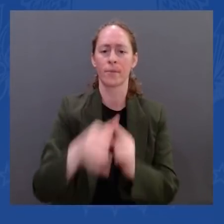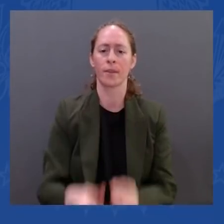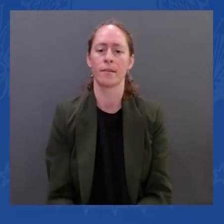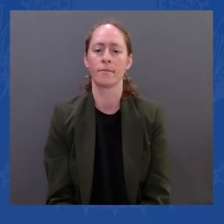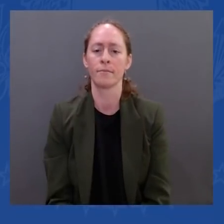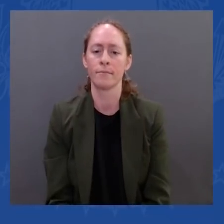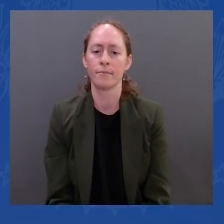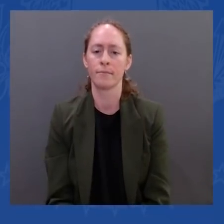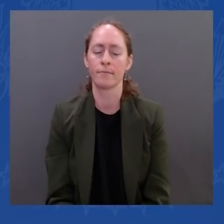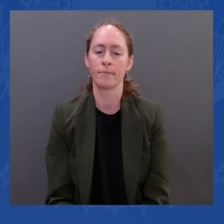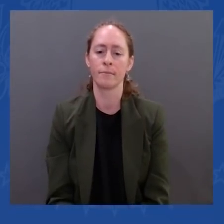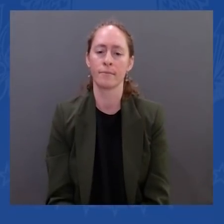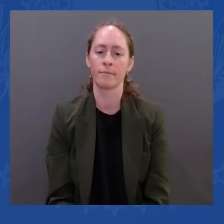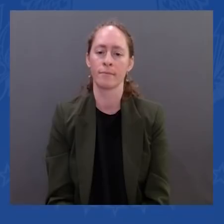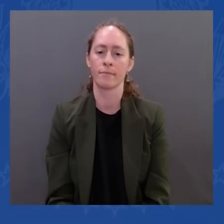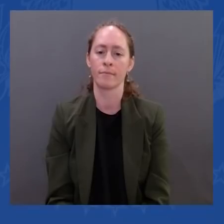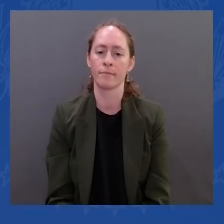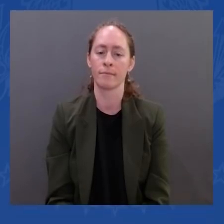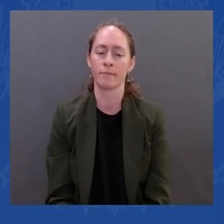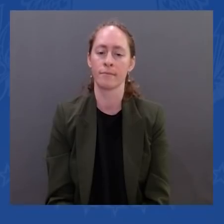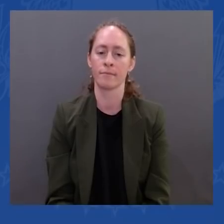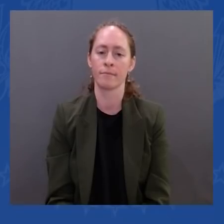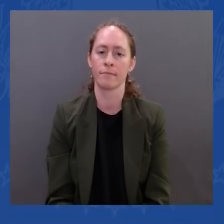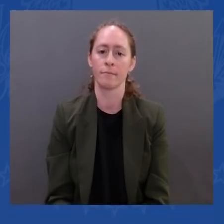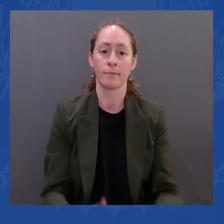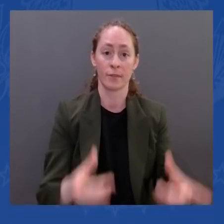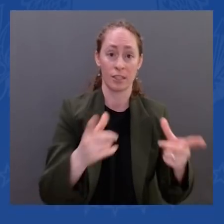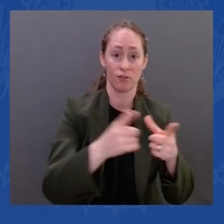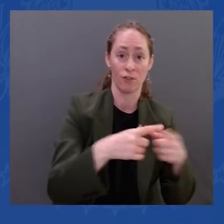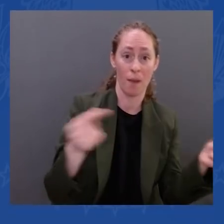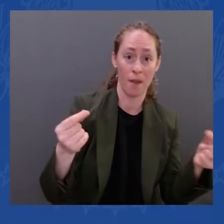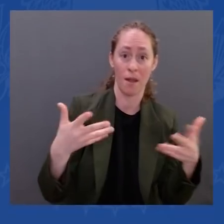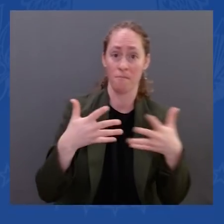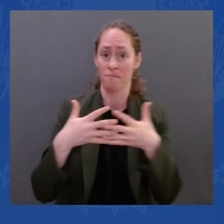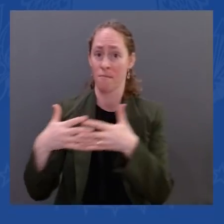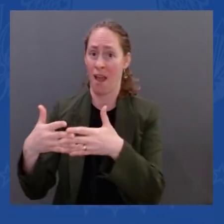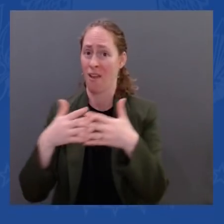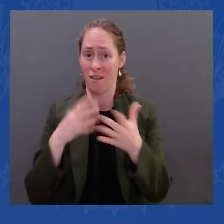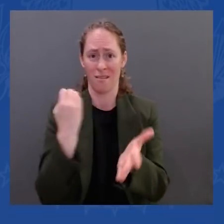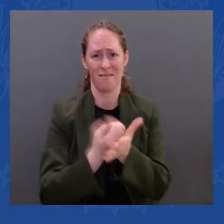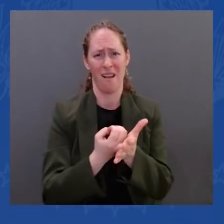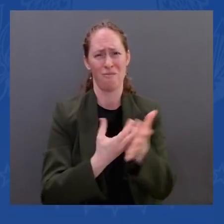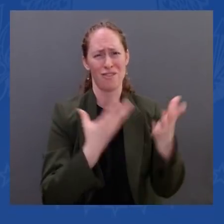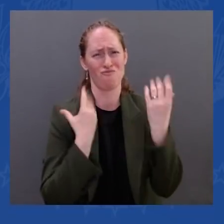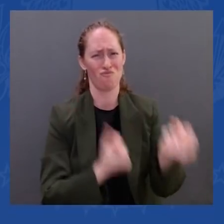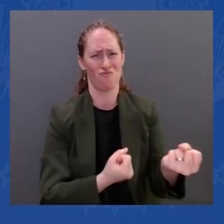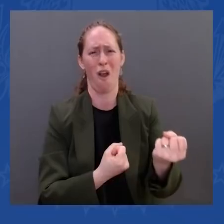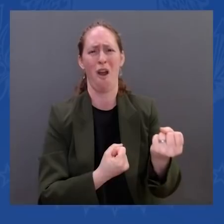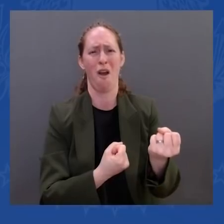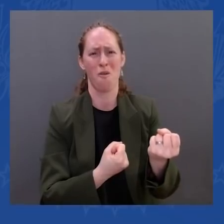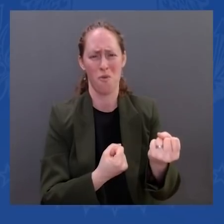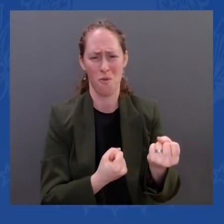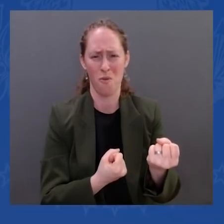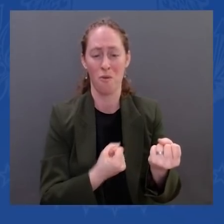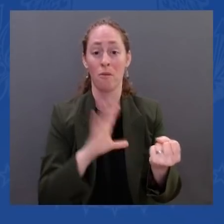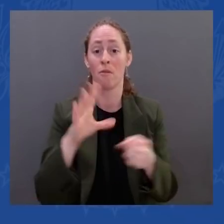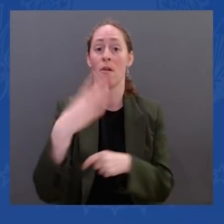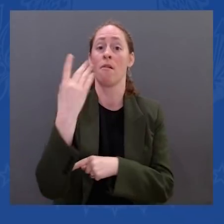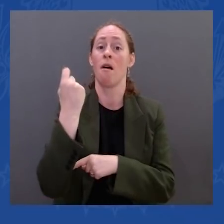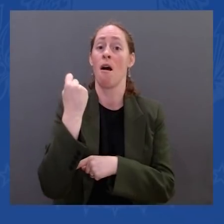are demonstrating the strength of democracies in action. Our cooperation has been particularly vital